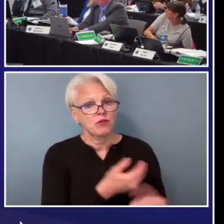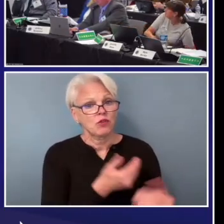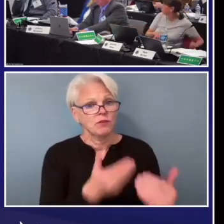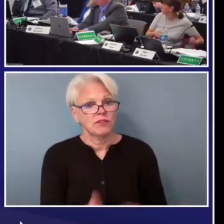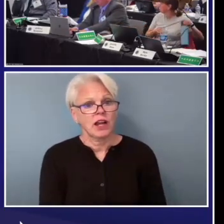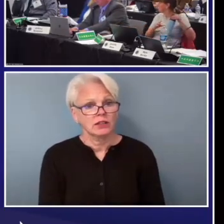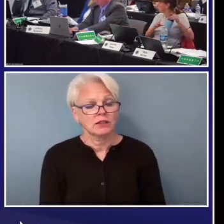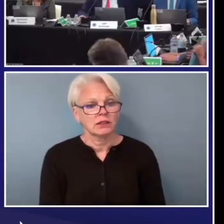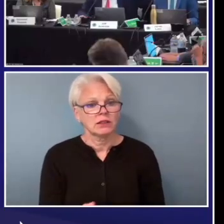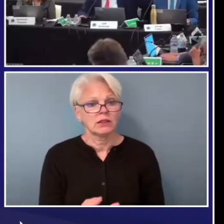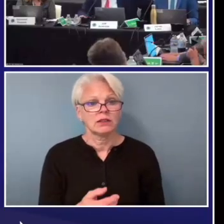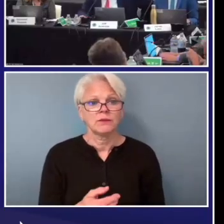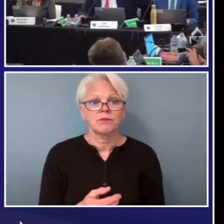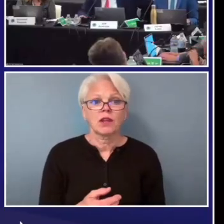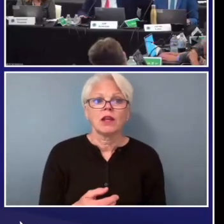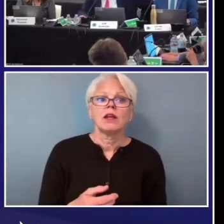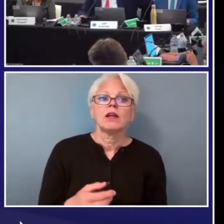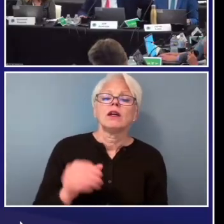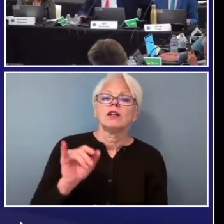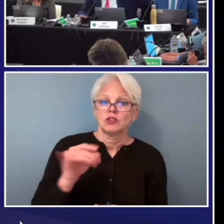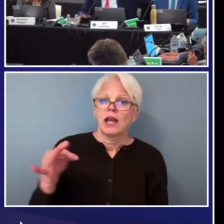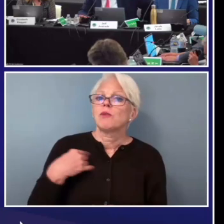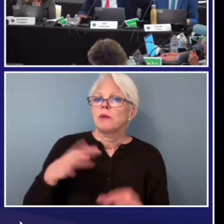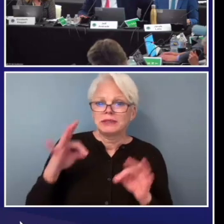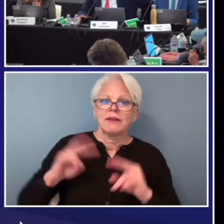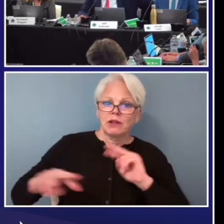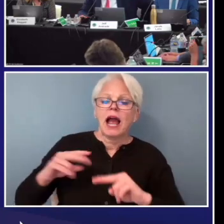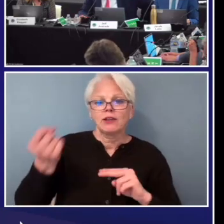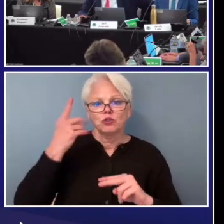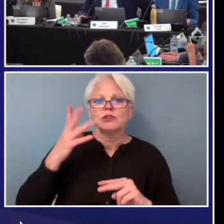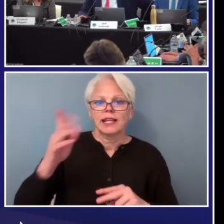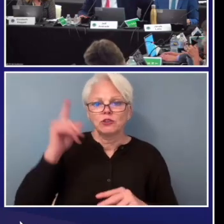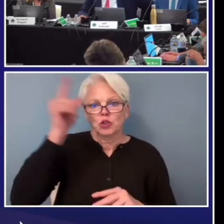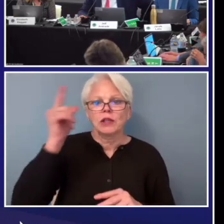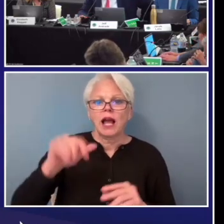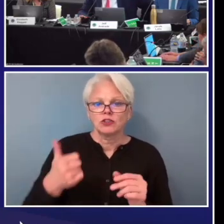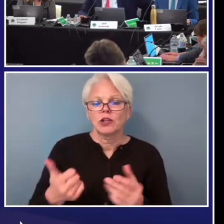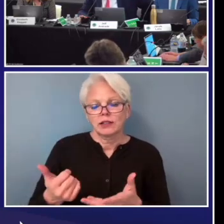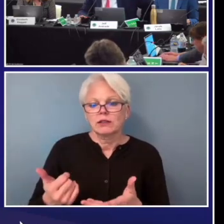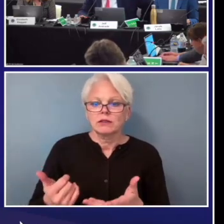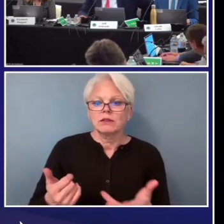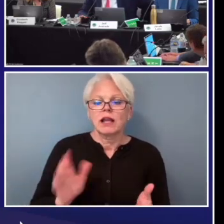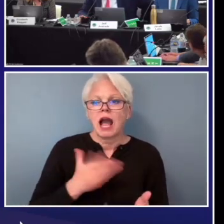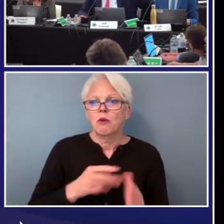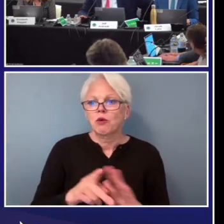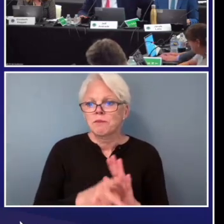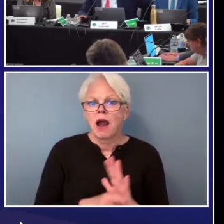Yeah, we'll we'll definitely take a look at that. I understand your logic on it. Um, you know, our policy position is that we're